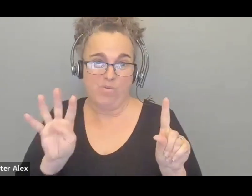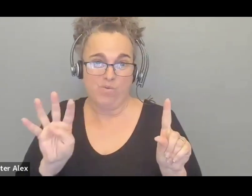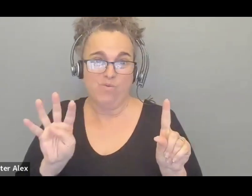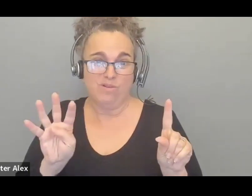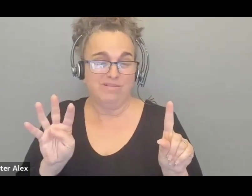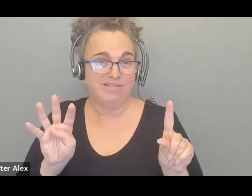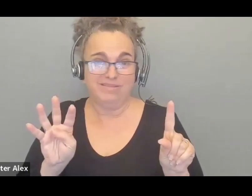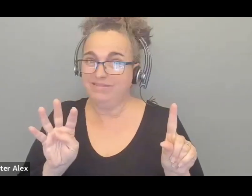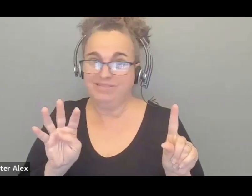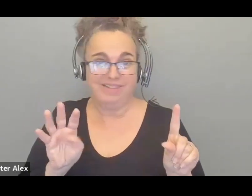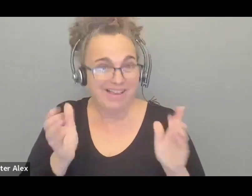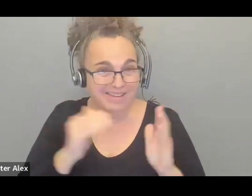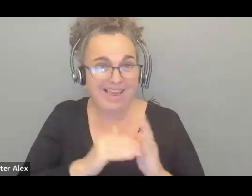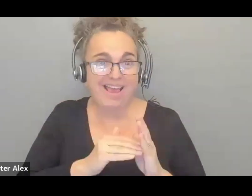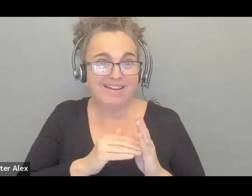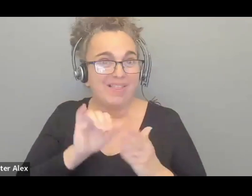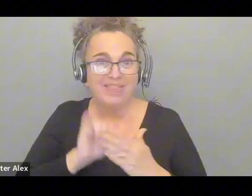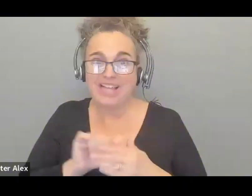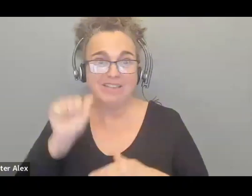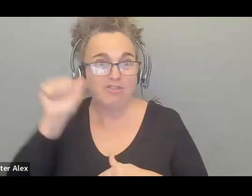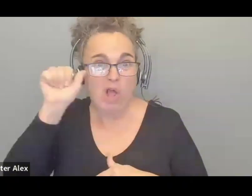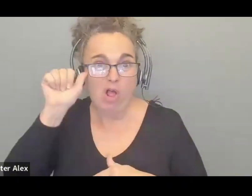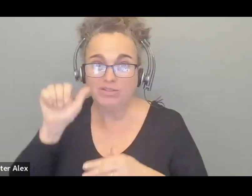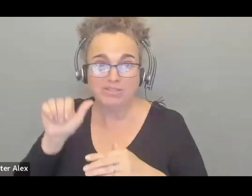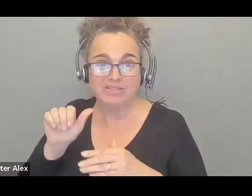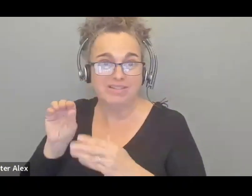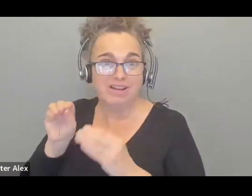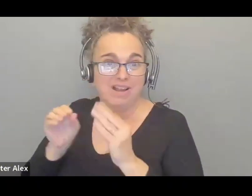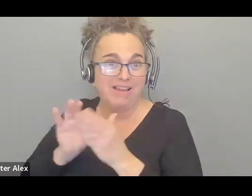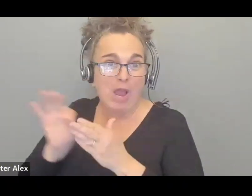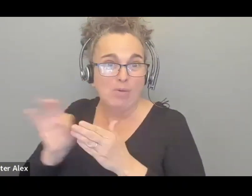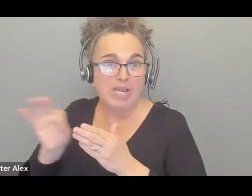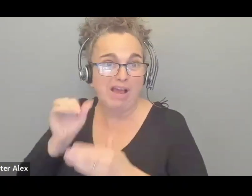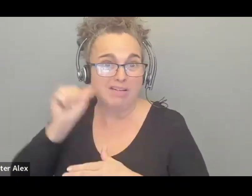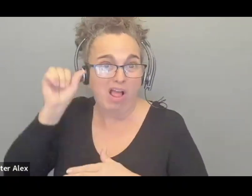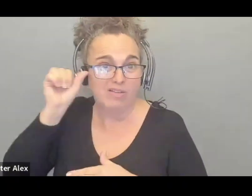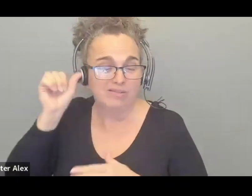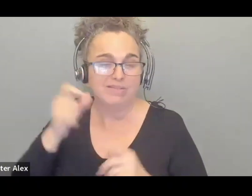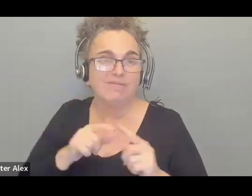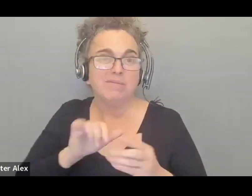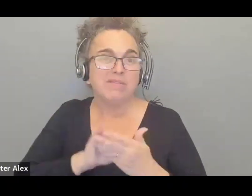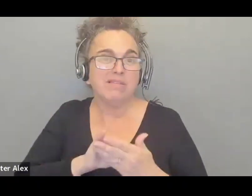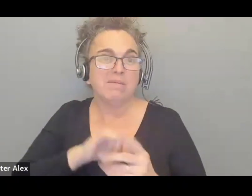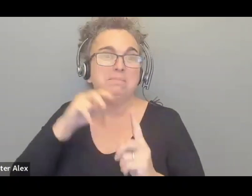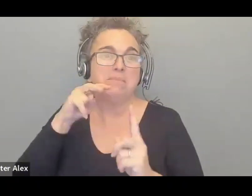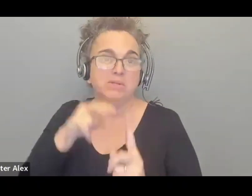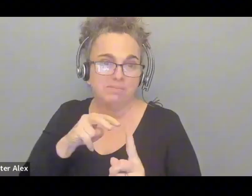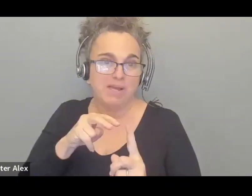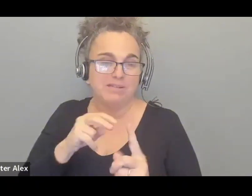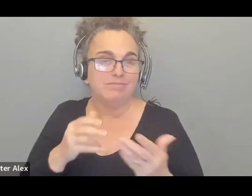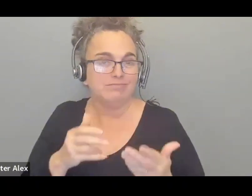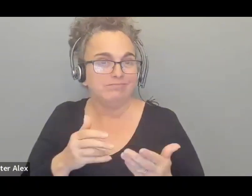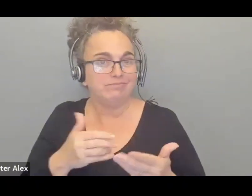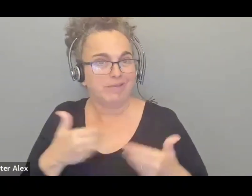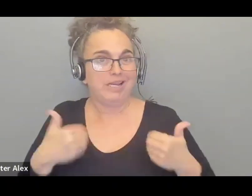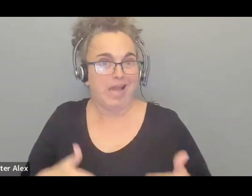And again, there's, that's only adults, right? So from that perspective, as a public servant, if you